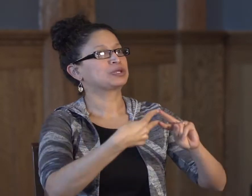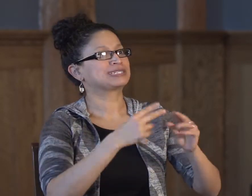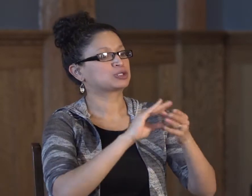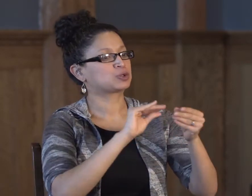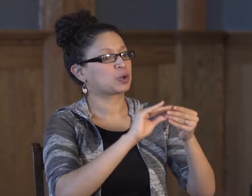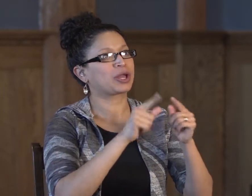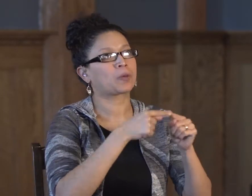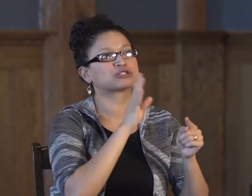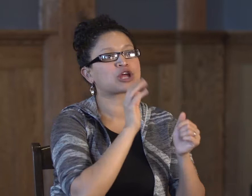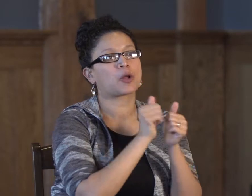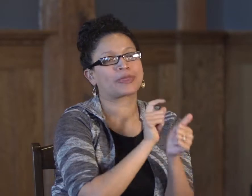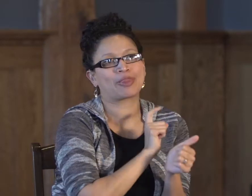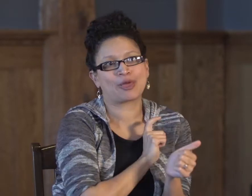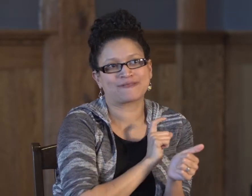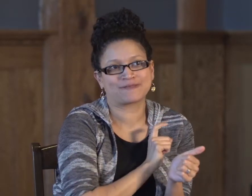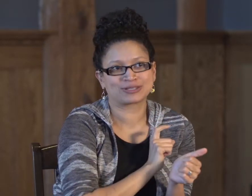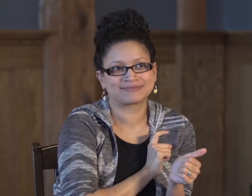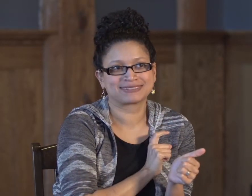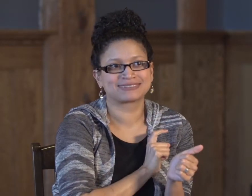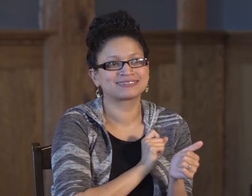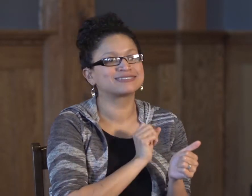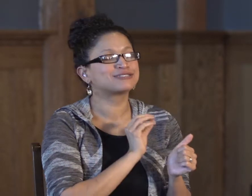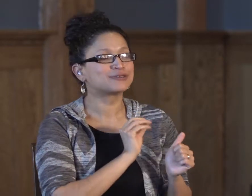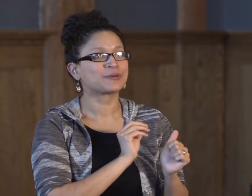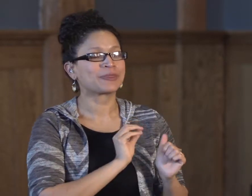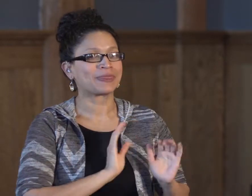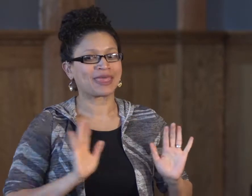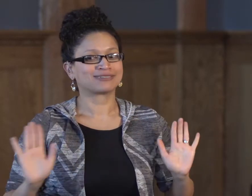interpret situations or twist stories as they are talking to law enforcement or speak on